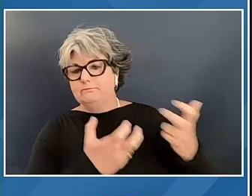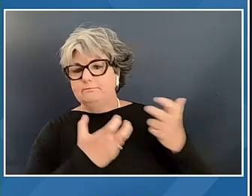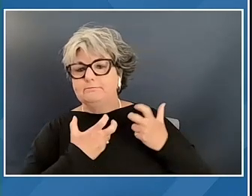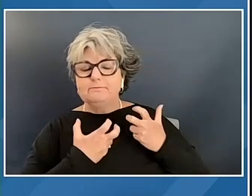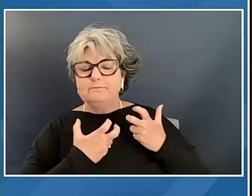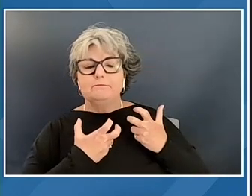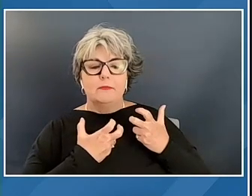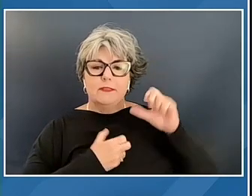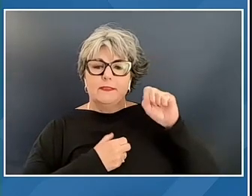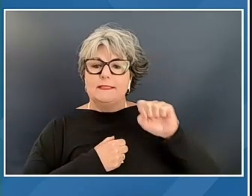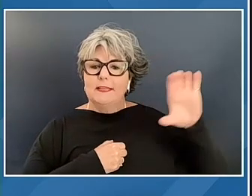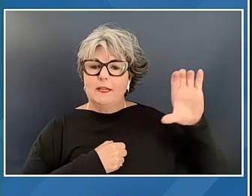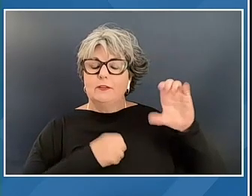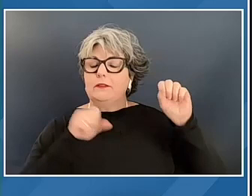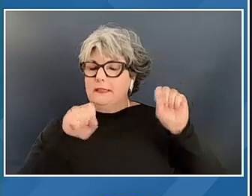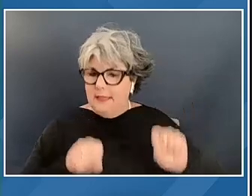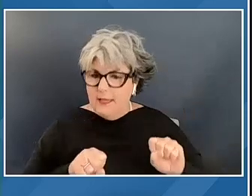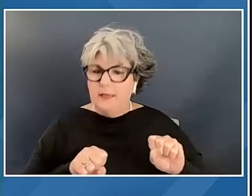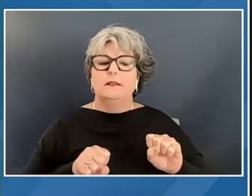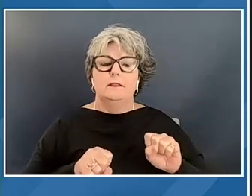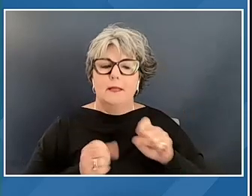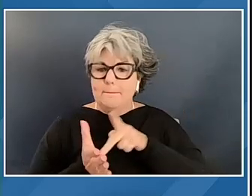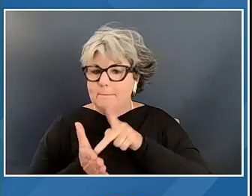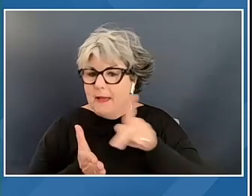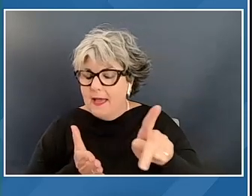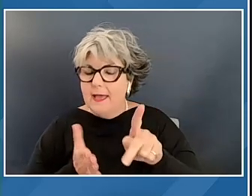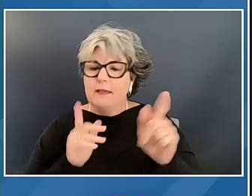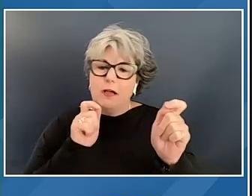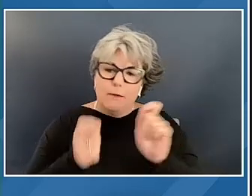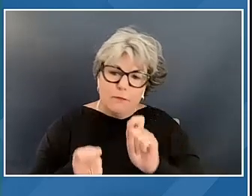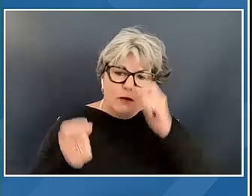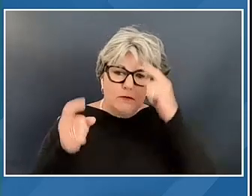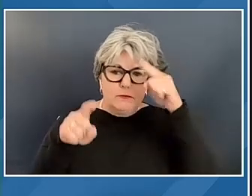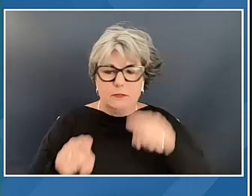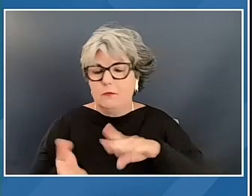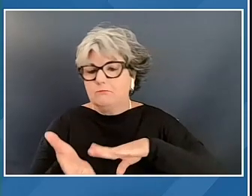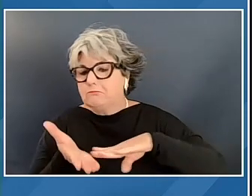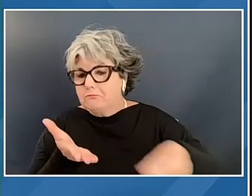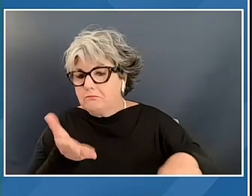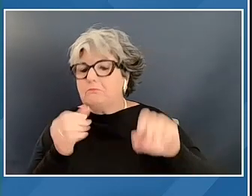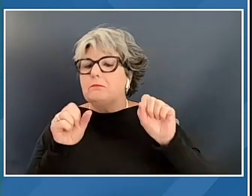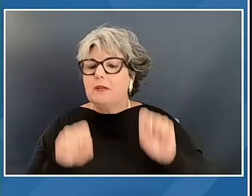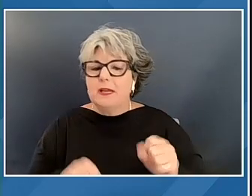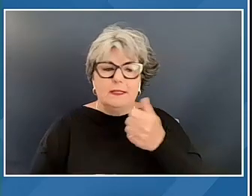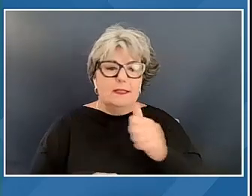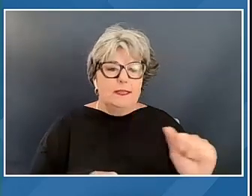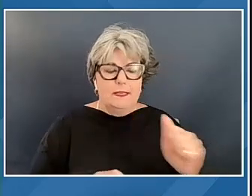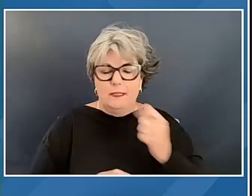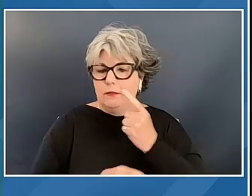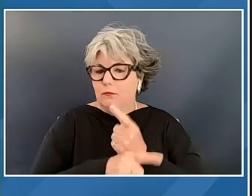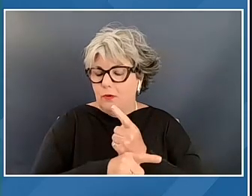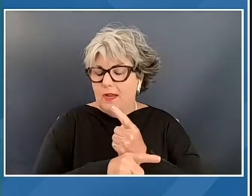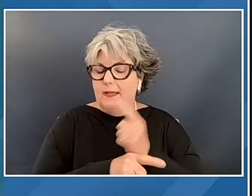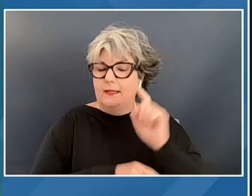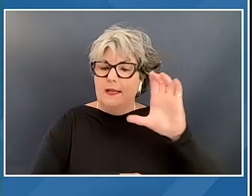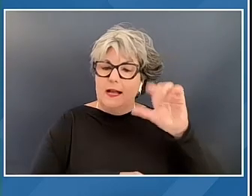enforce, pay, compromise, waive or release any right, title, claim, lien, or demand,